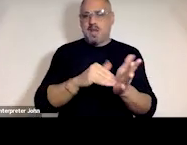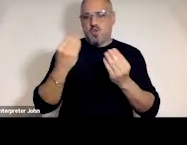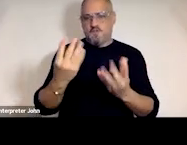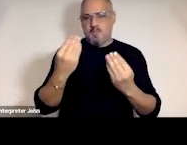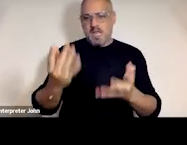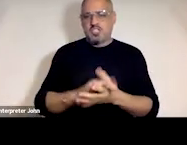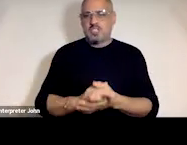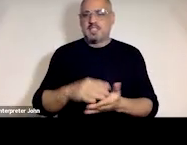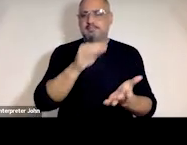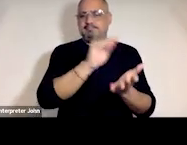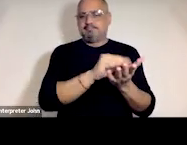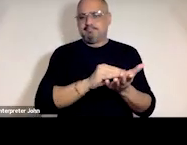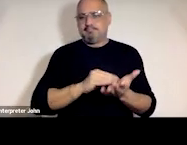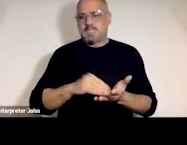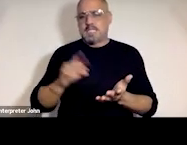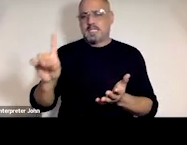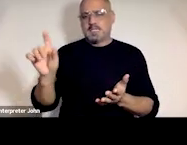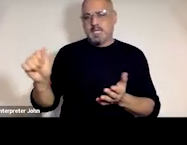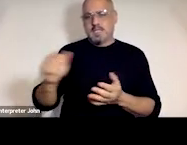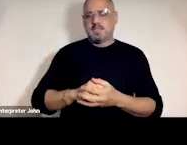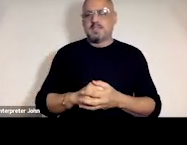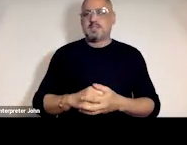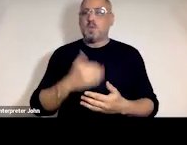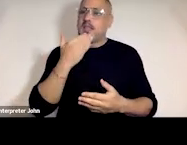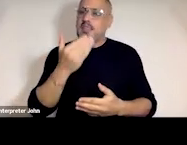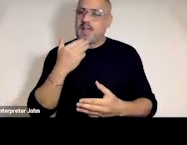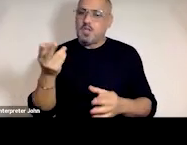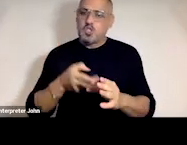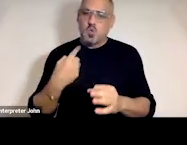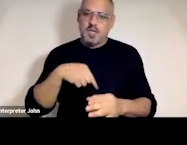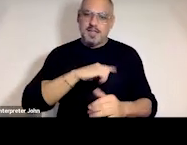and documenting disability. So thank you for joining us for the first half.